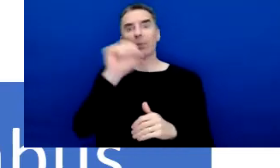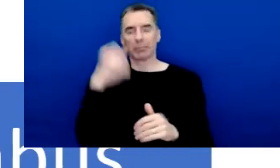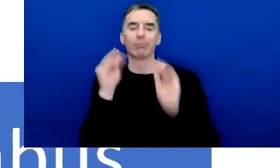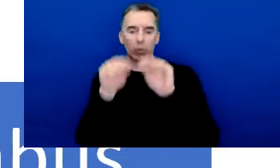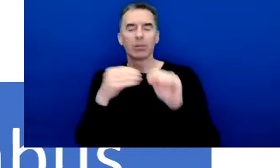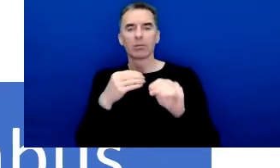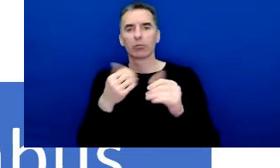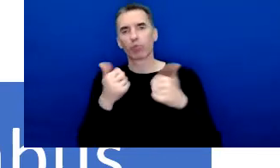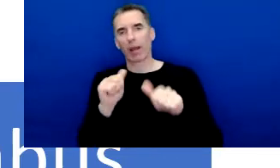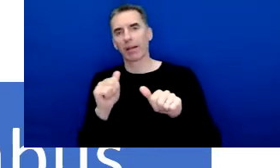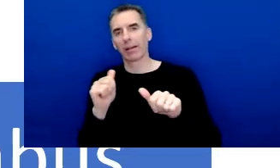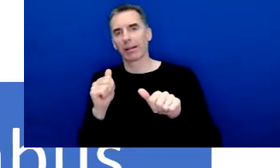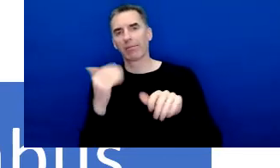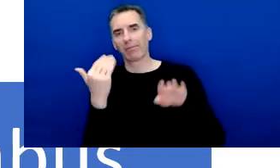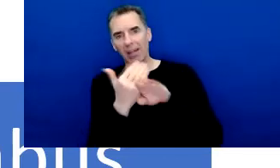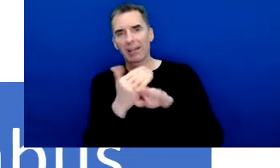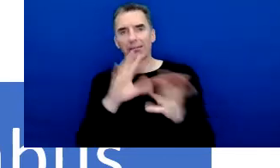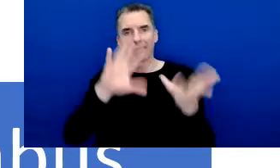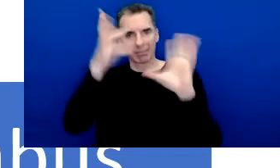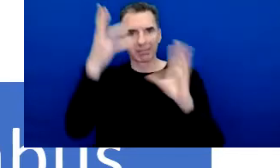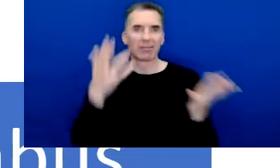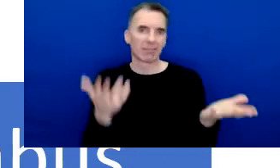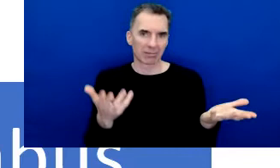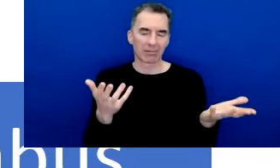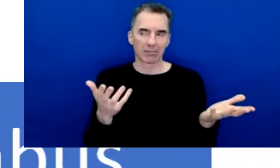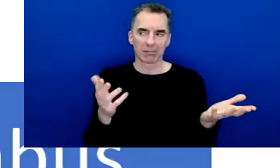But, you know, so I don't know if this is the situation with some